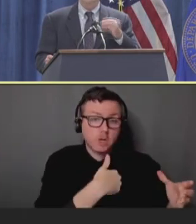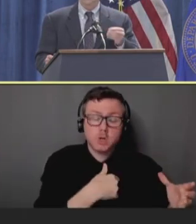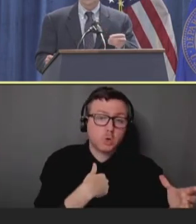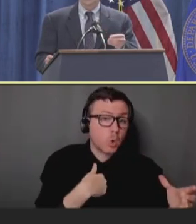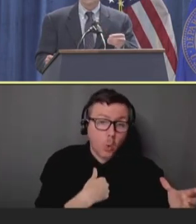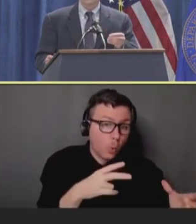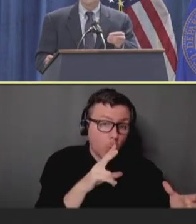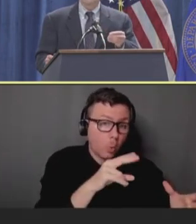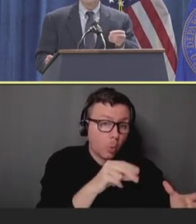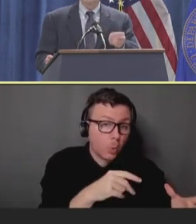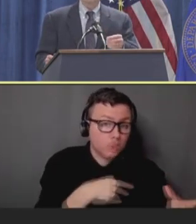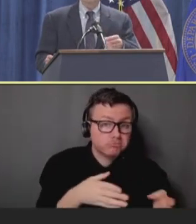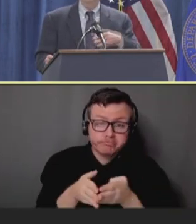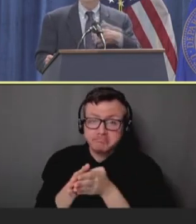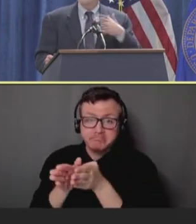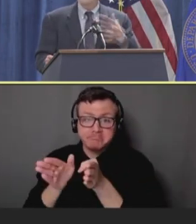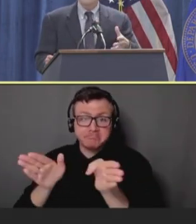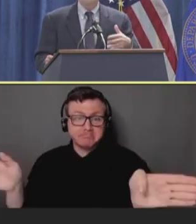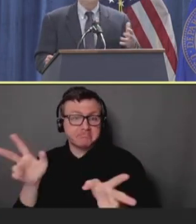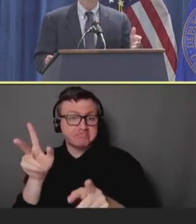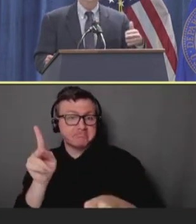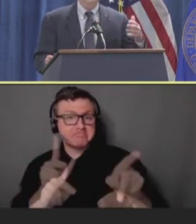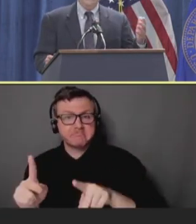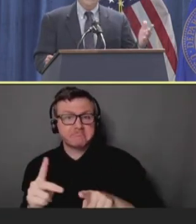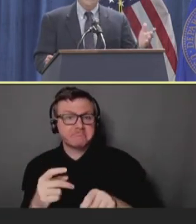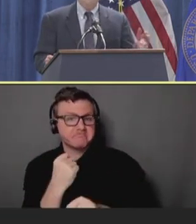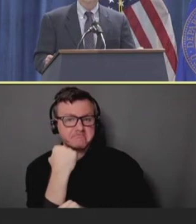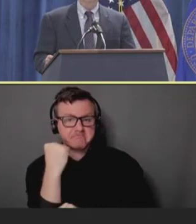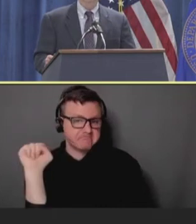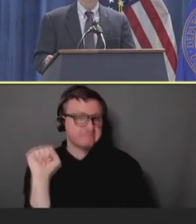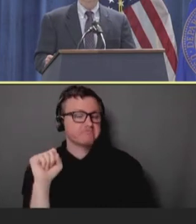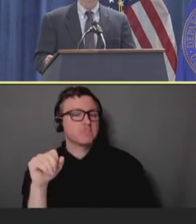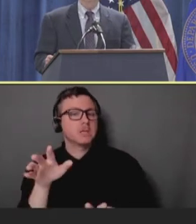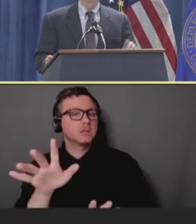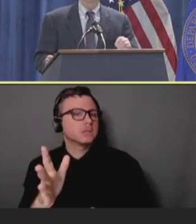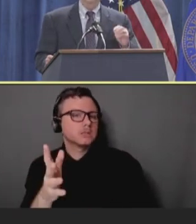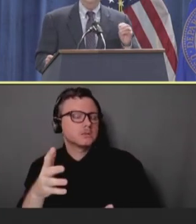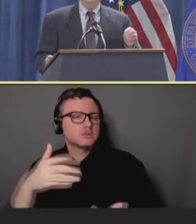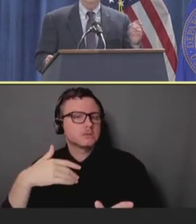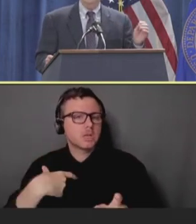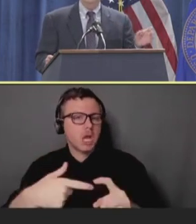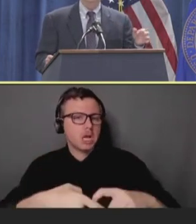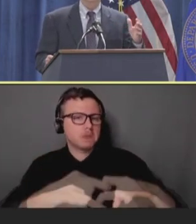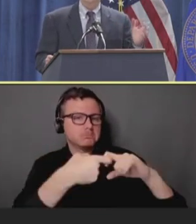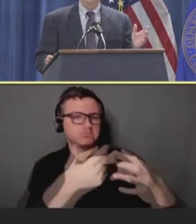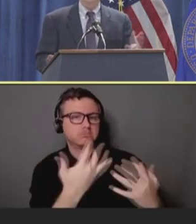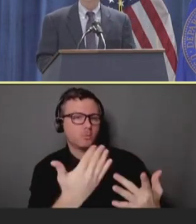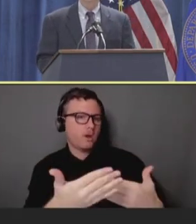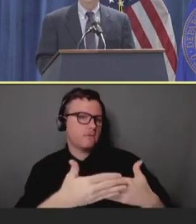a whole, that they basically tabled this for some future point.